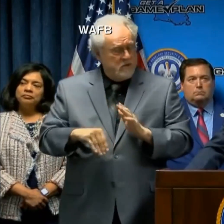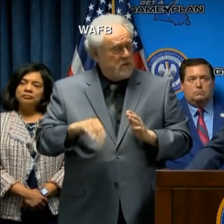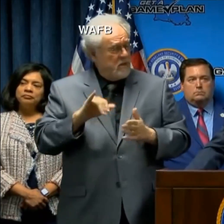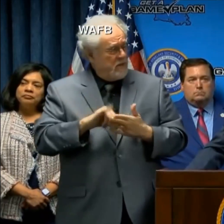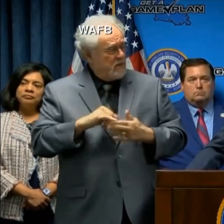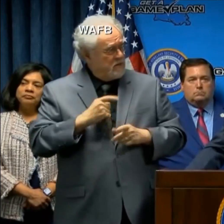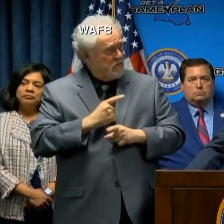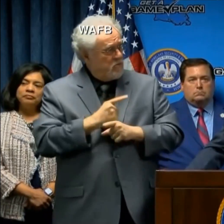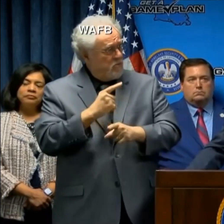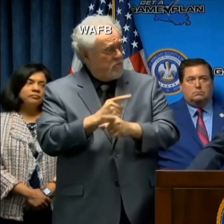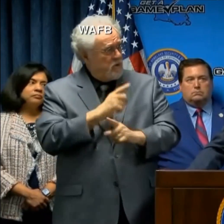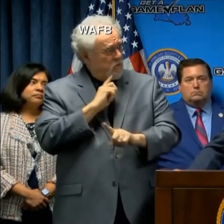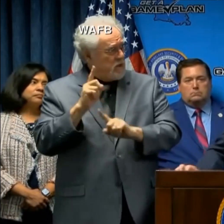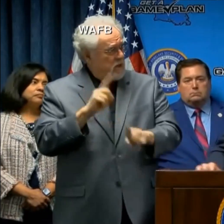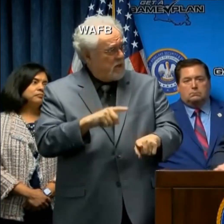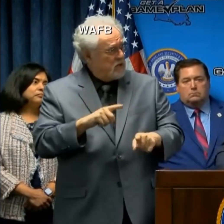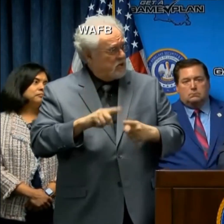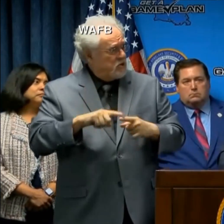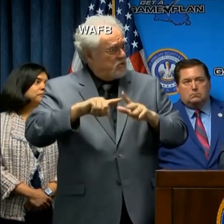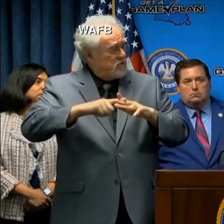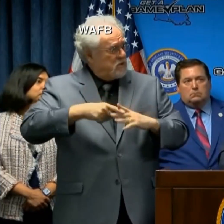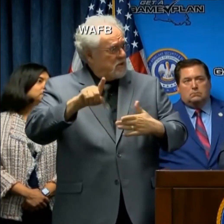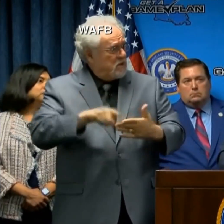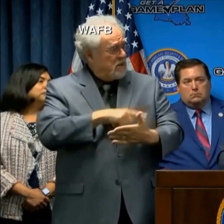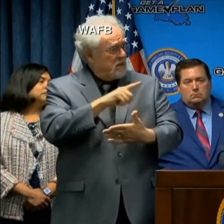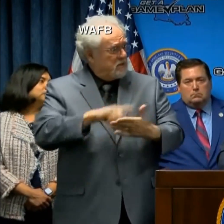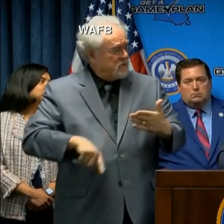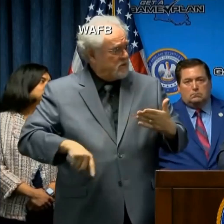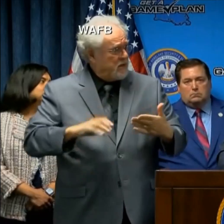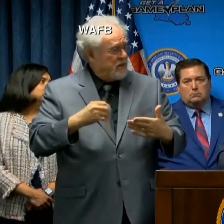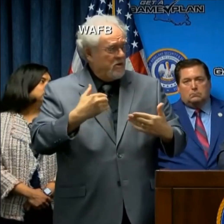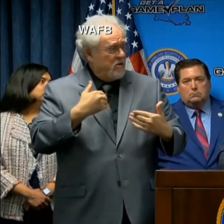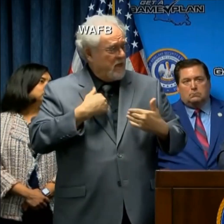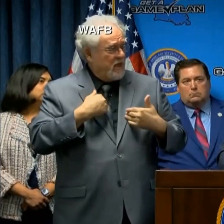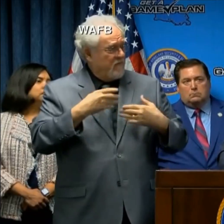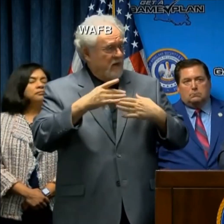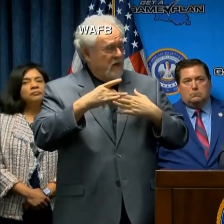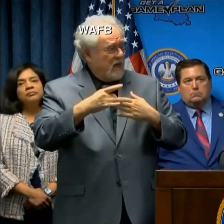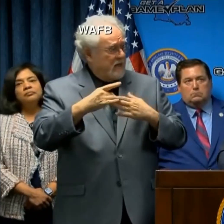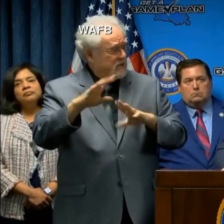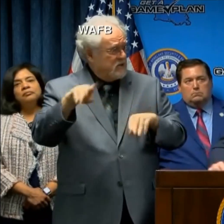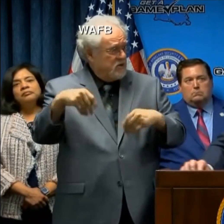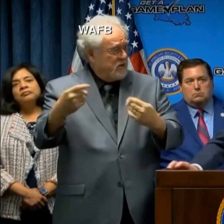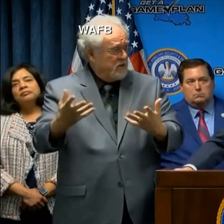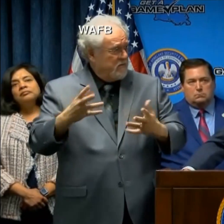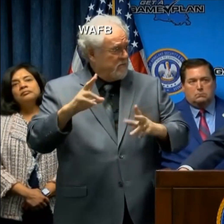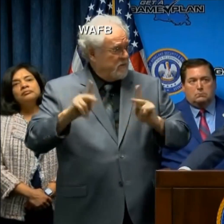appropriate reaction to start canceling these kind of things do you have guidance that you're giving local officials in regard